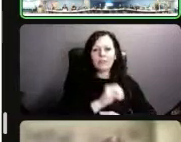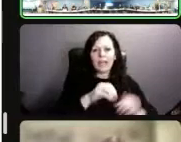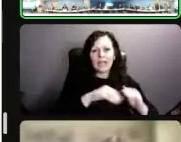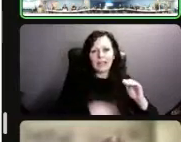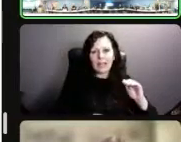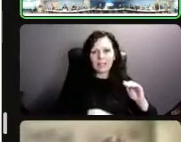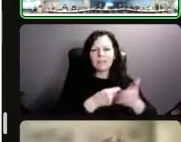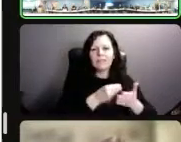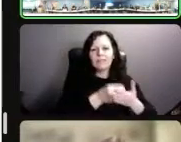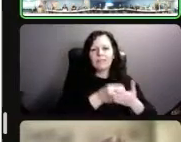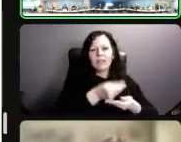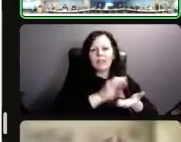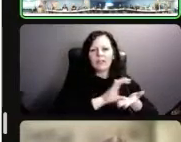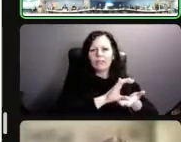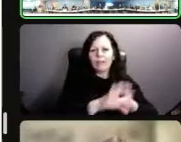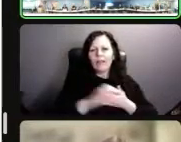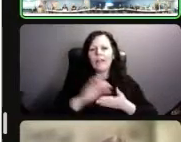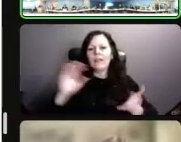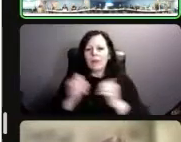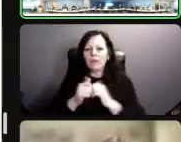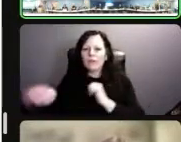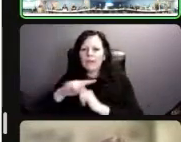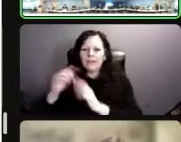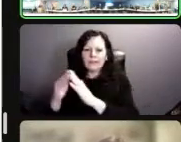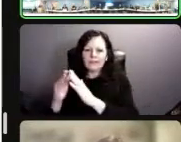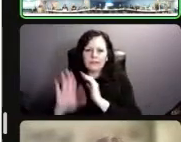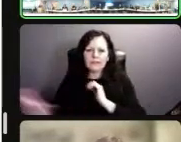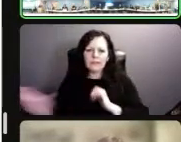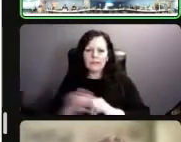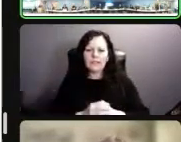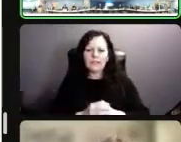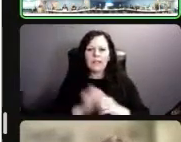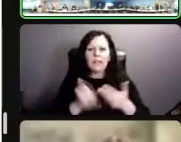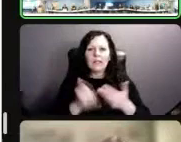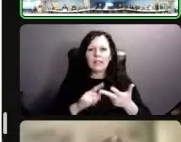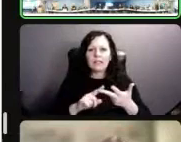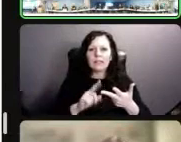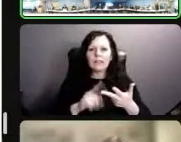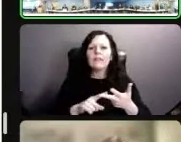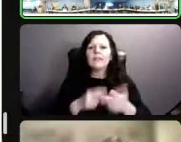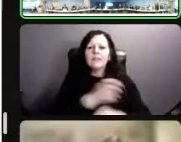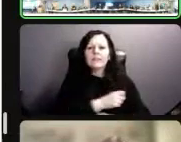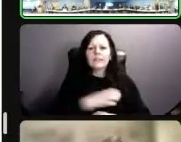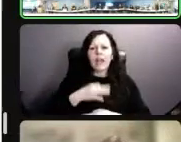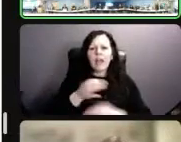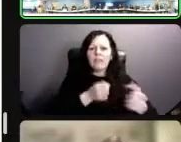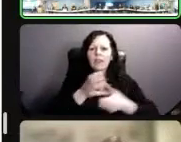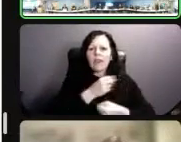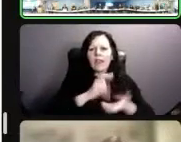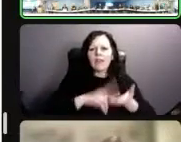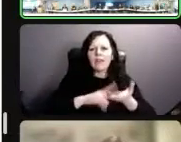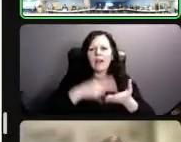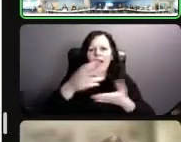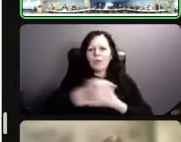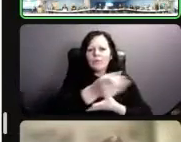FUNDING DATA FOR.